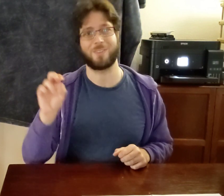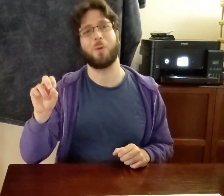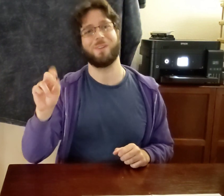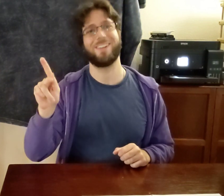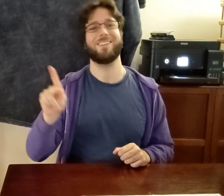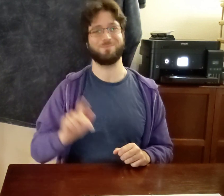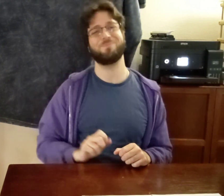#OK